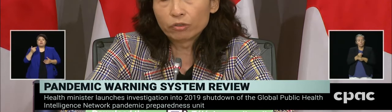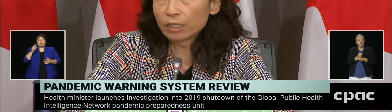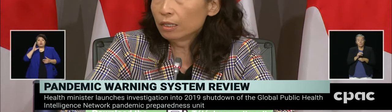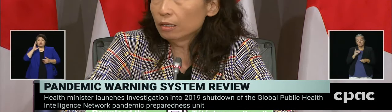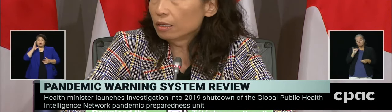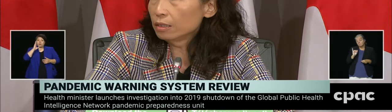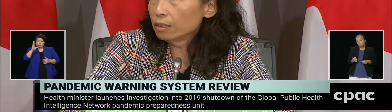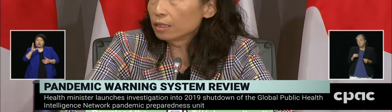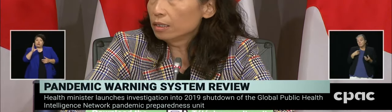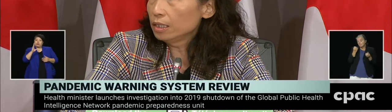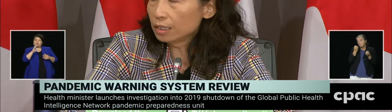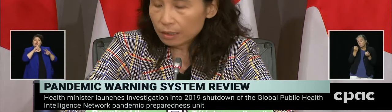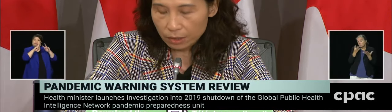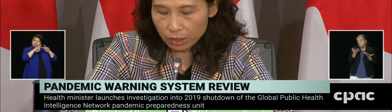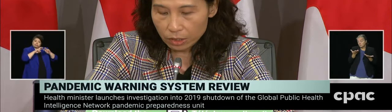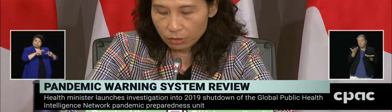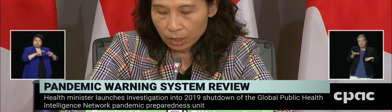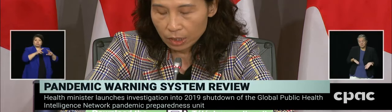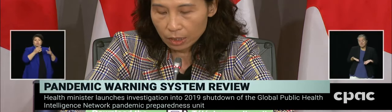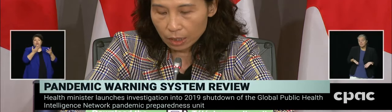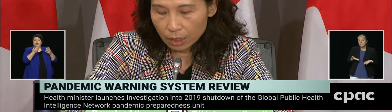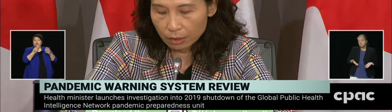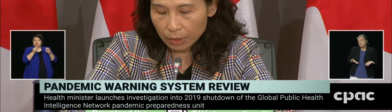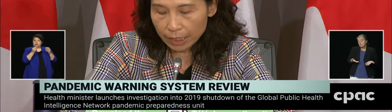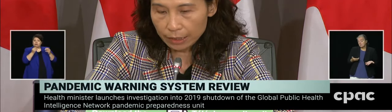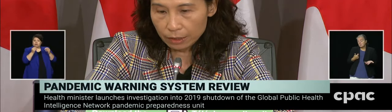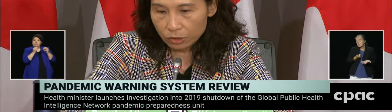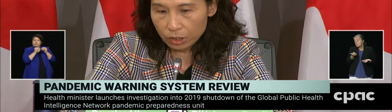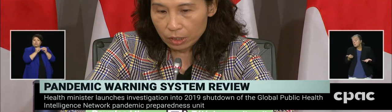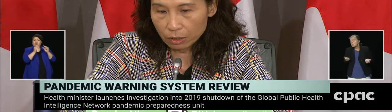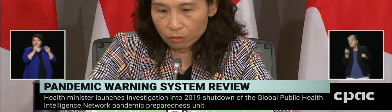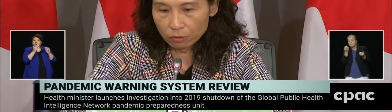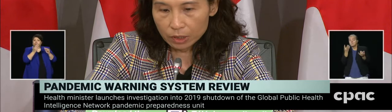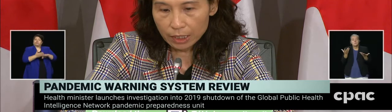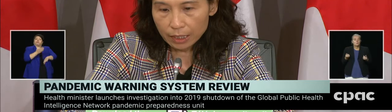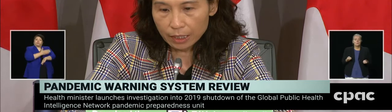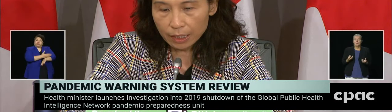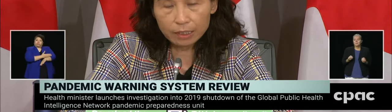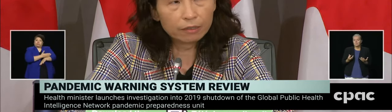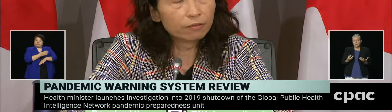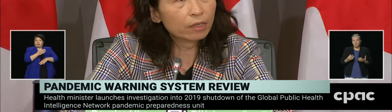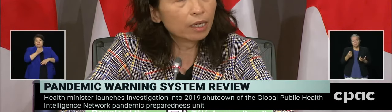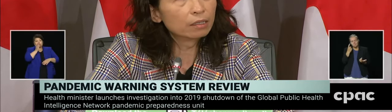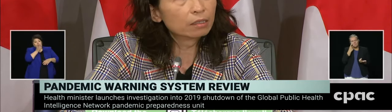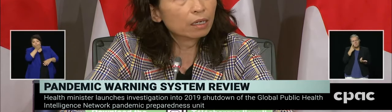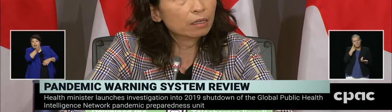AND WE WILL BE LOOKING FORWARD TO STRENGTHENING THINGS AS